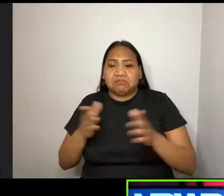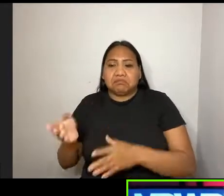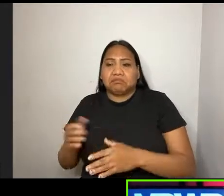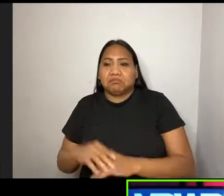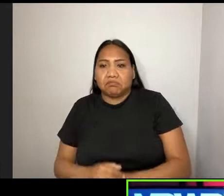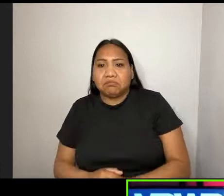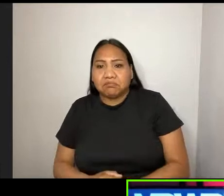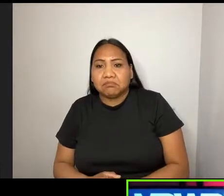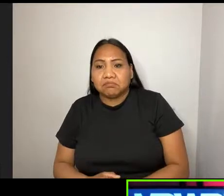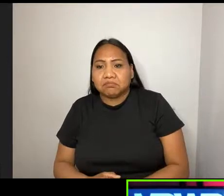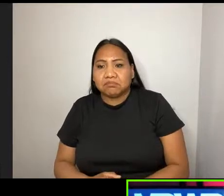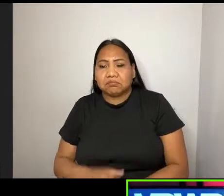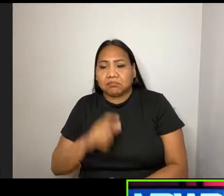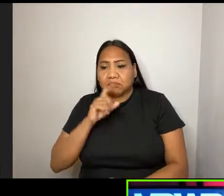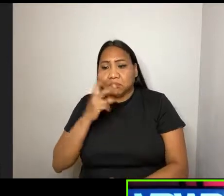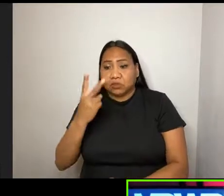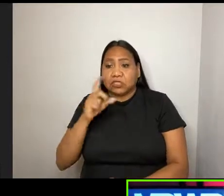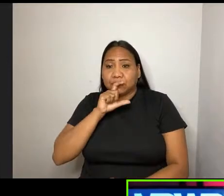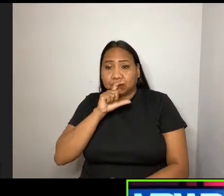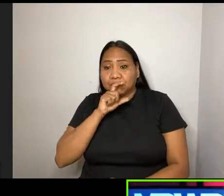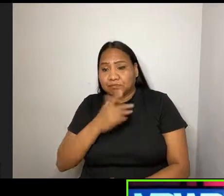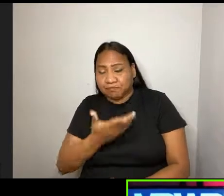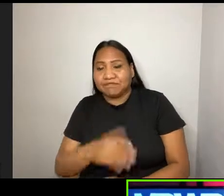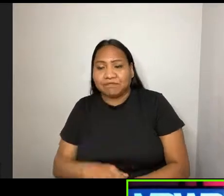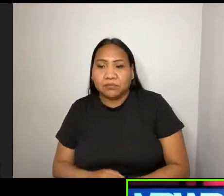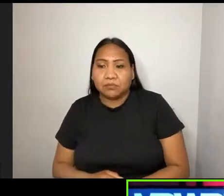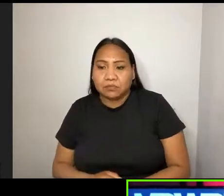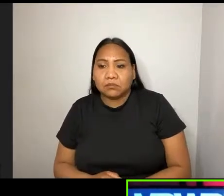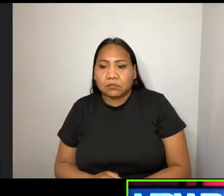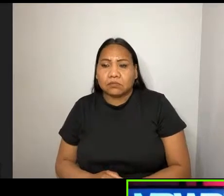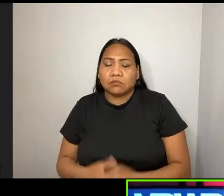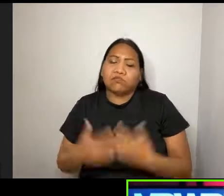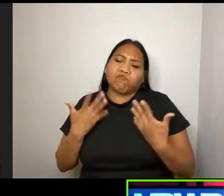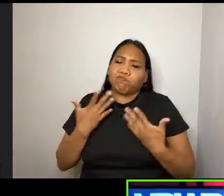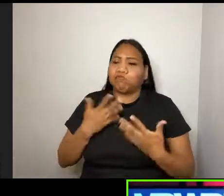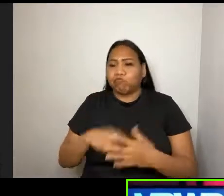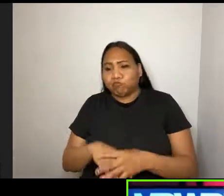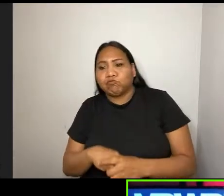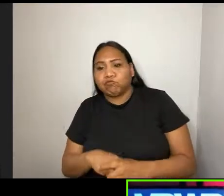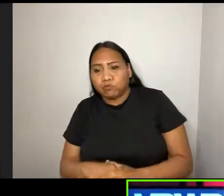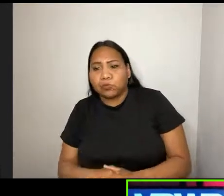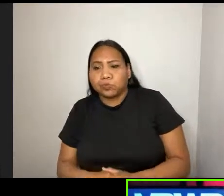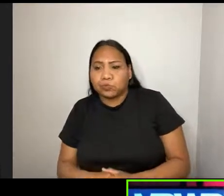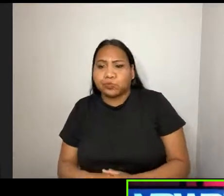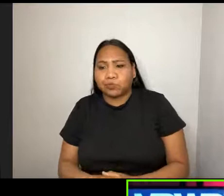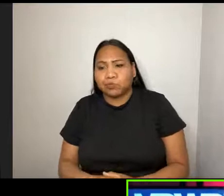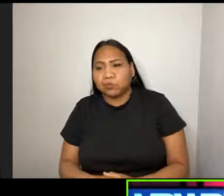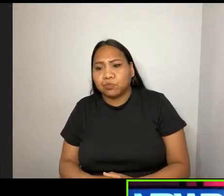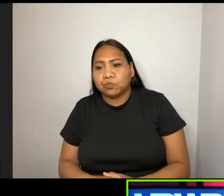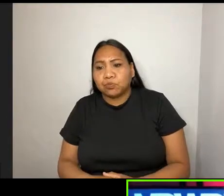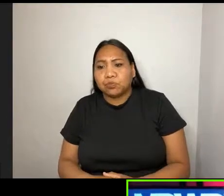social justice, or working in the community, you have to. Our communities are filled with